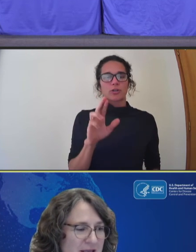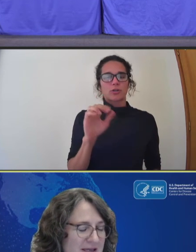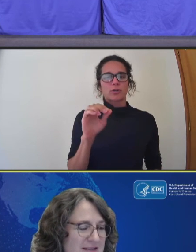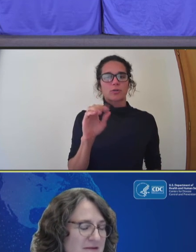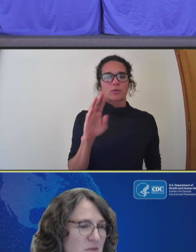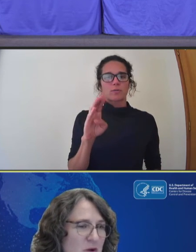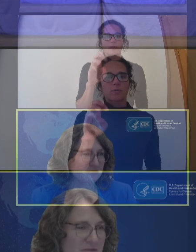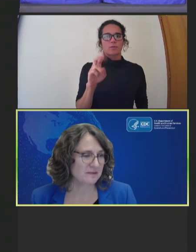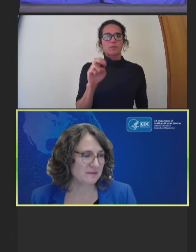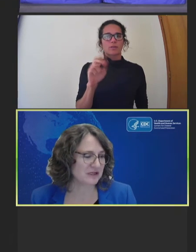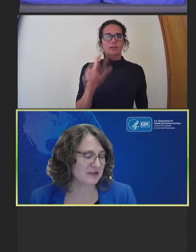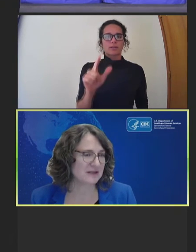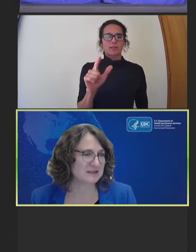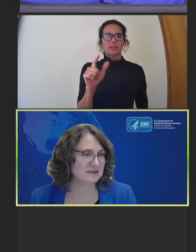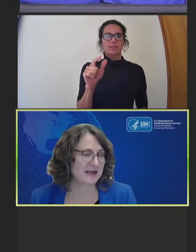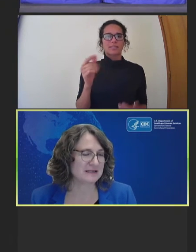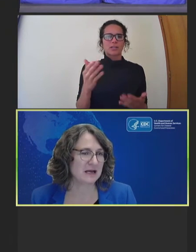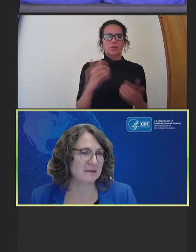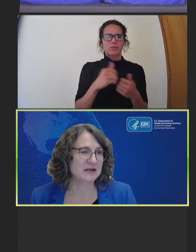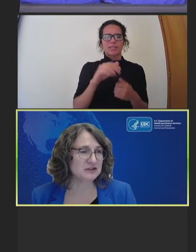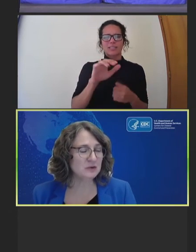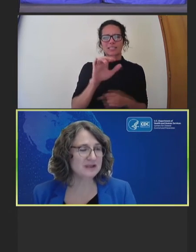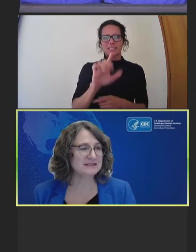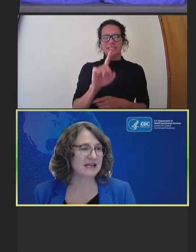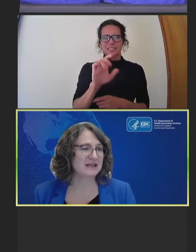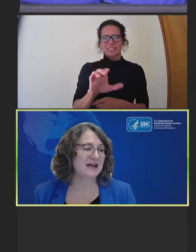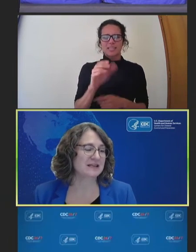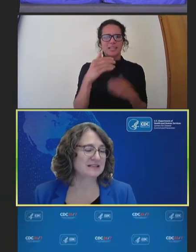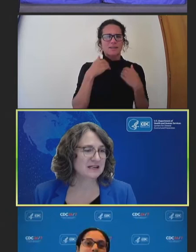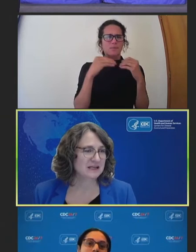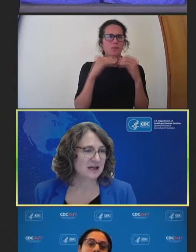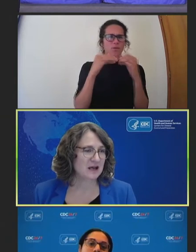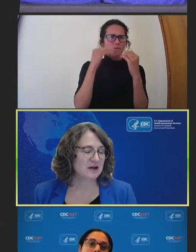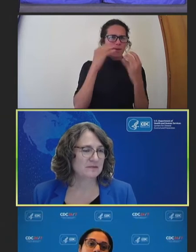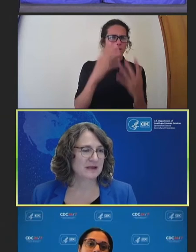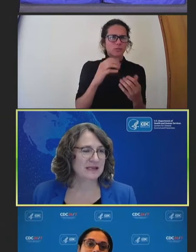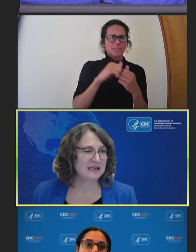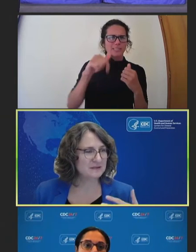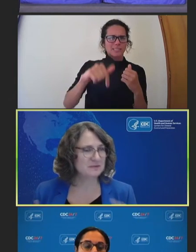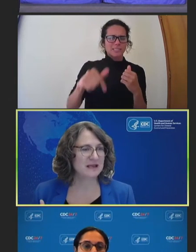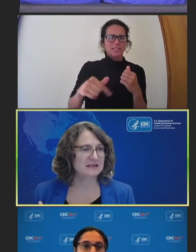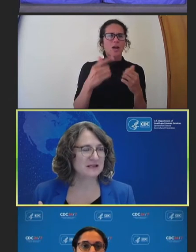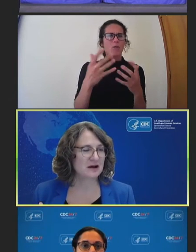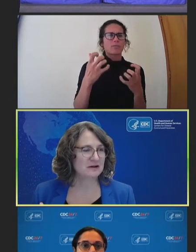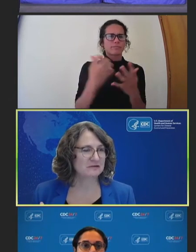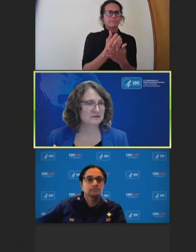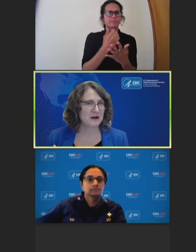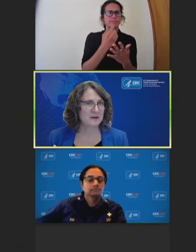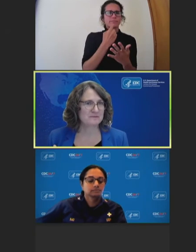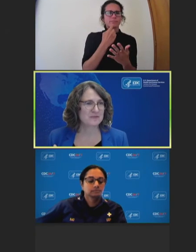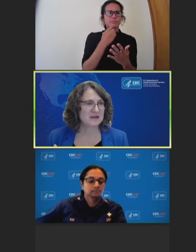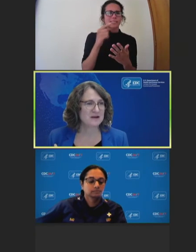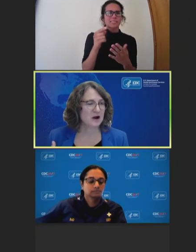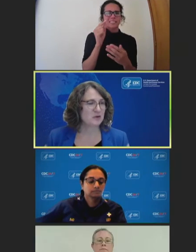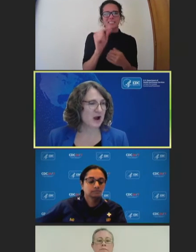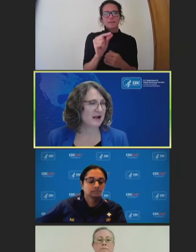I think has more information in this space. I do want to say that it is a bit of a rock